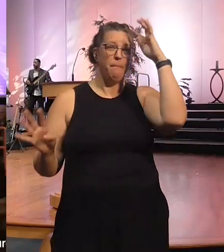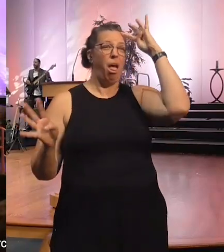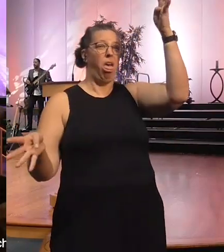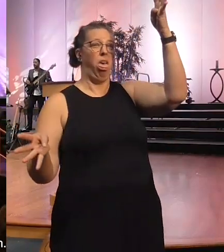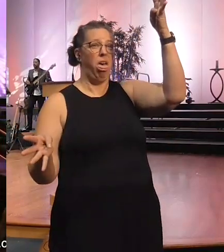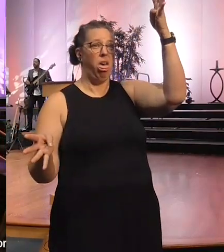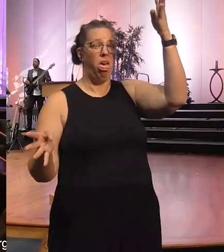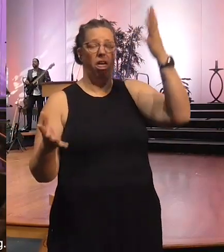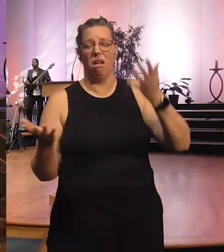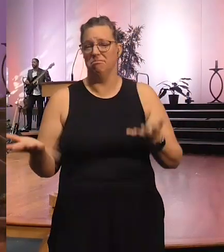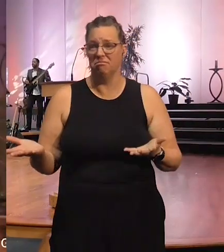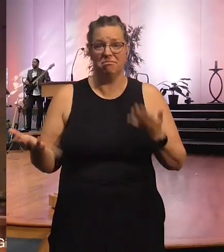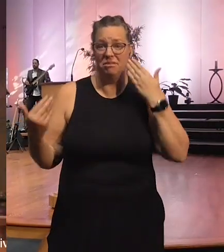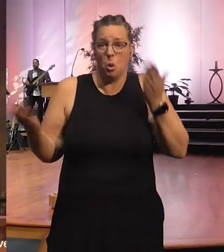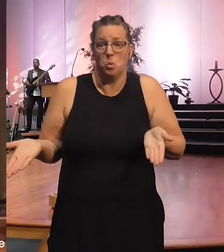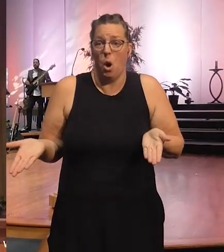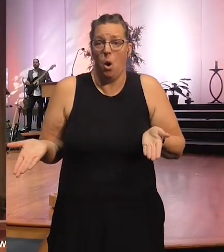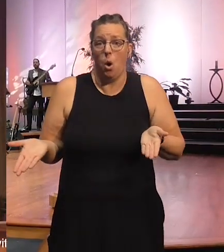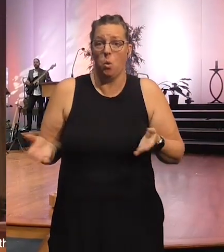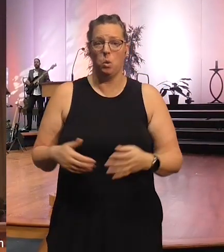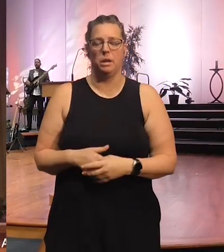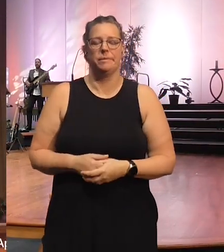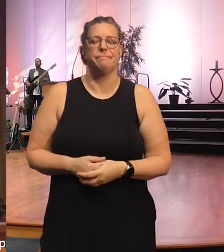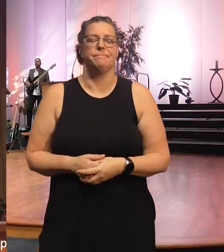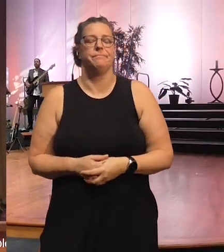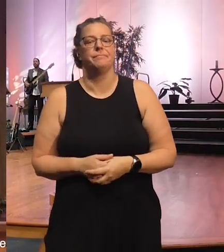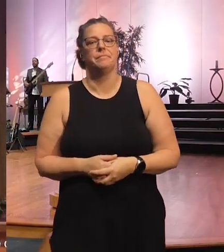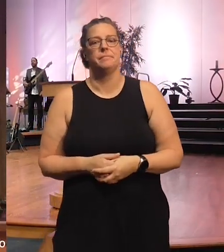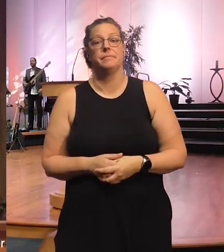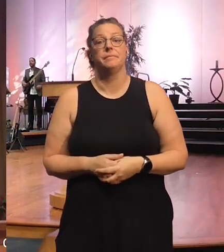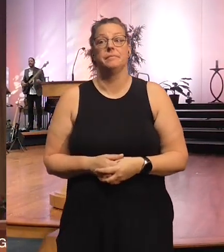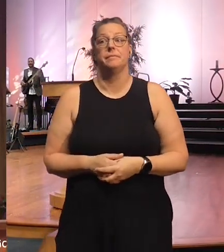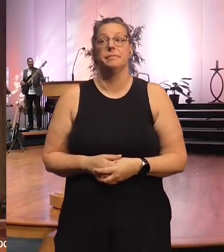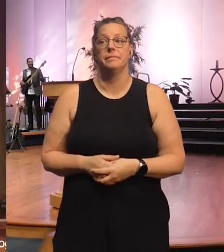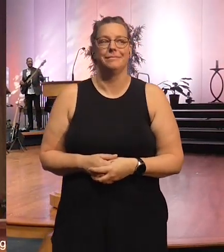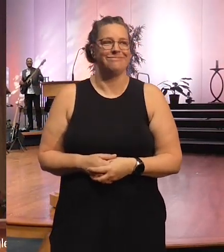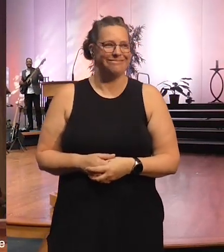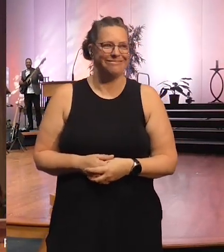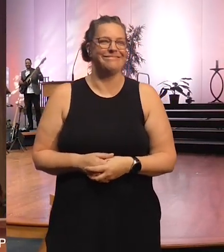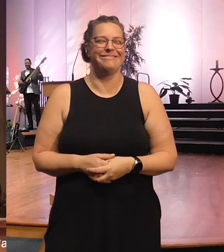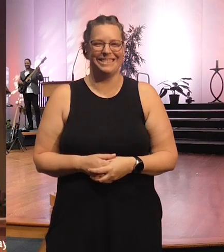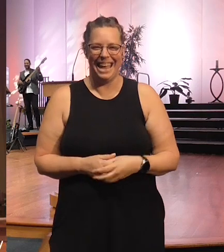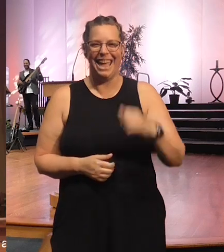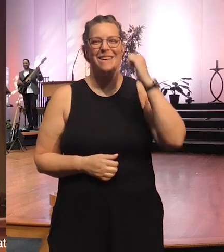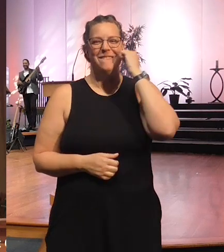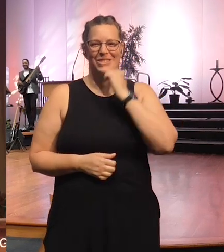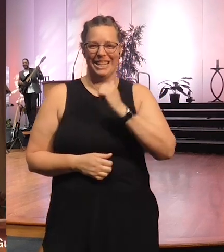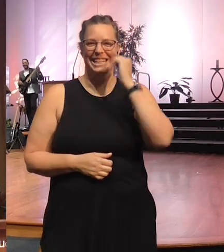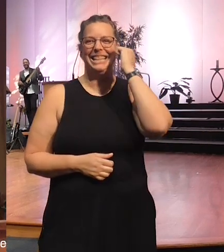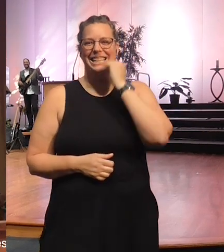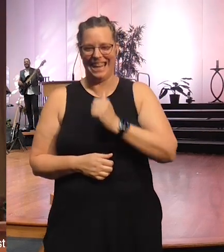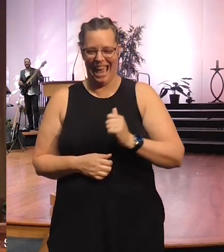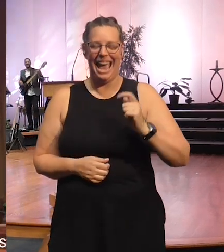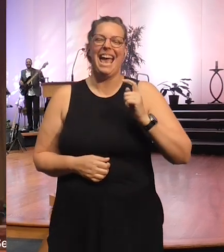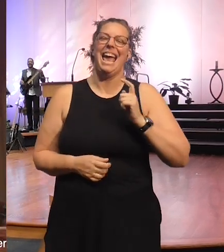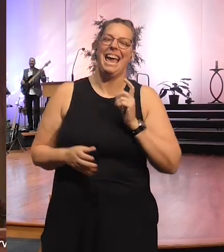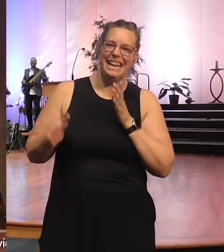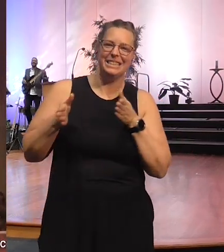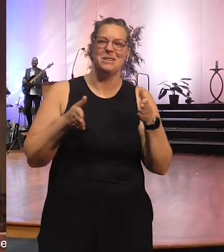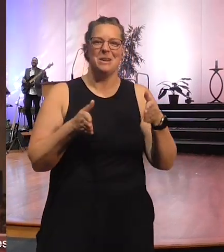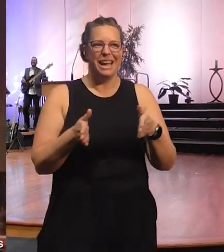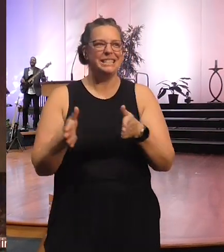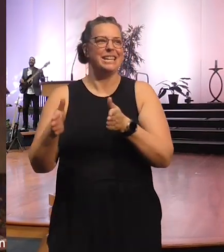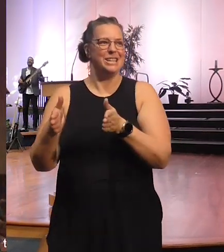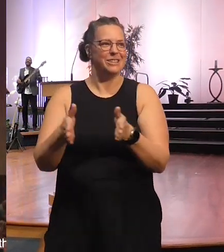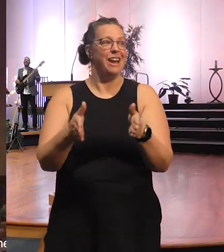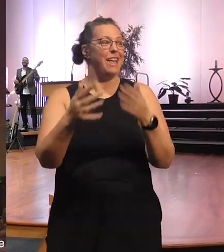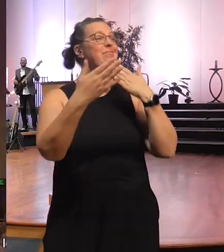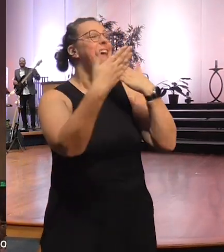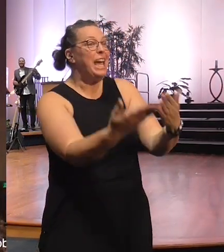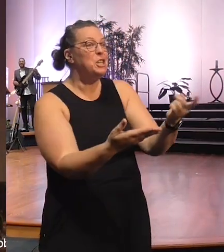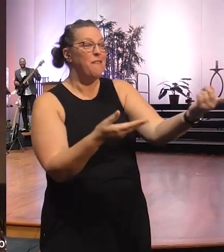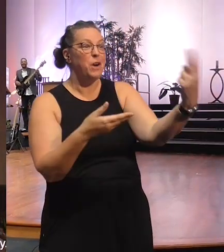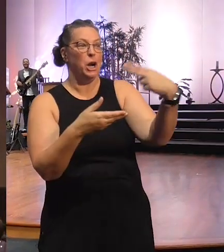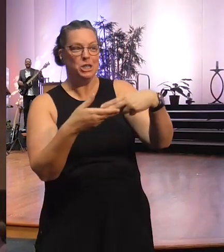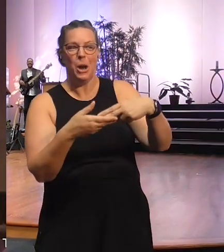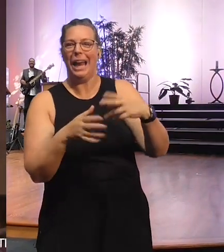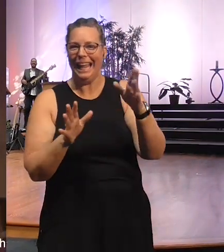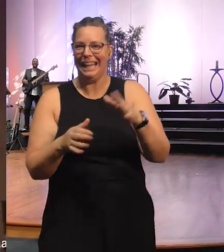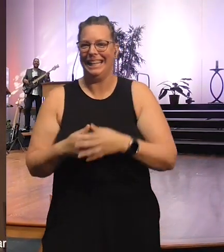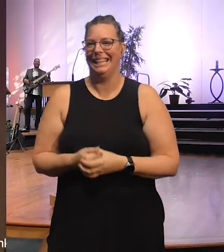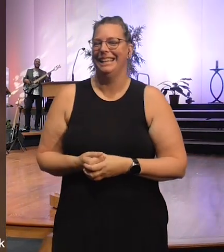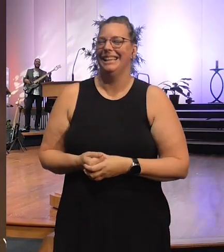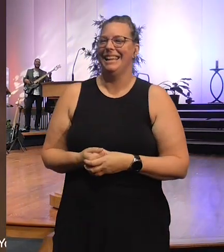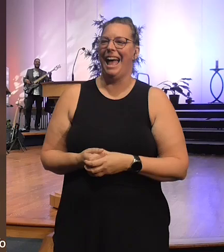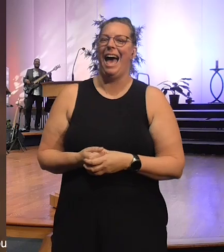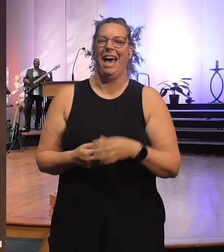were ever really happening every day is a winding round thank you I get a little bit